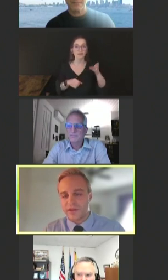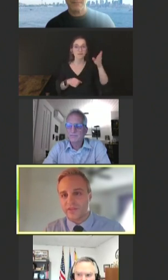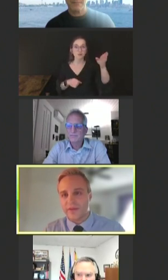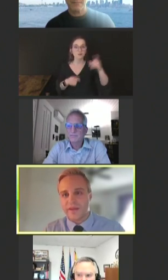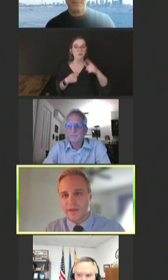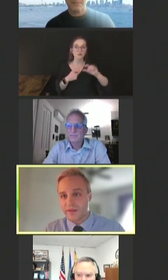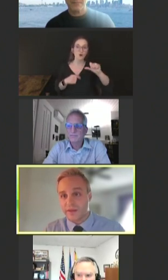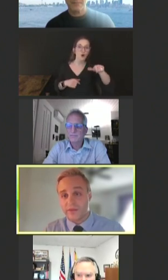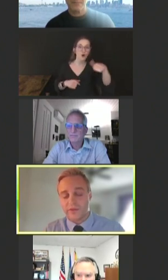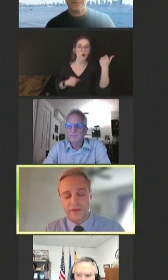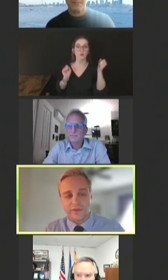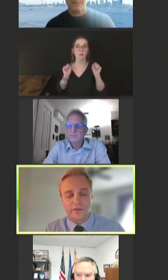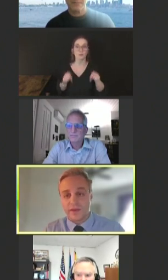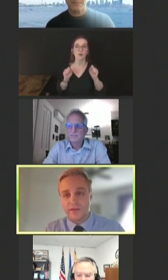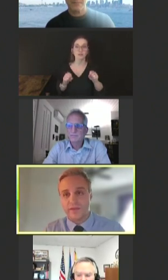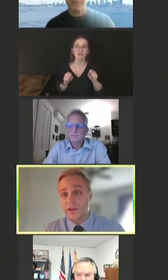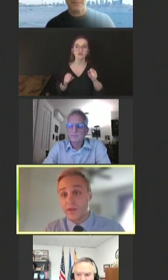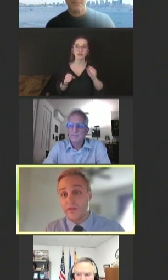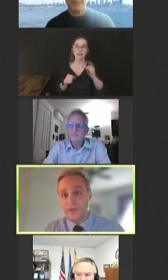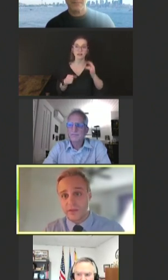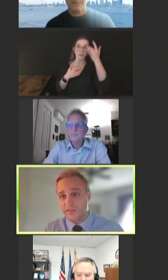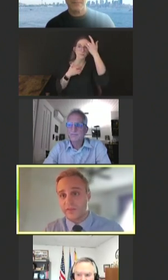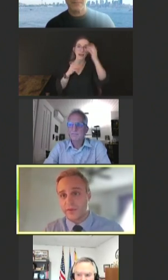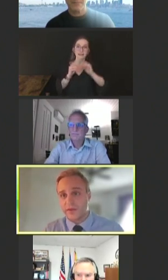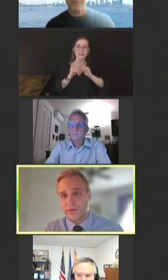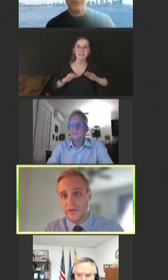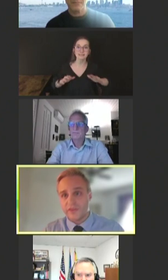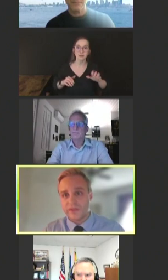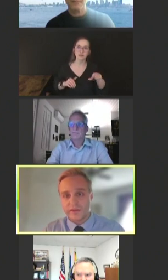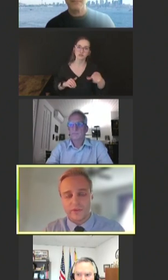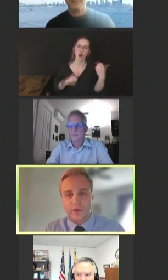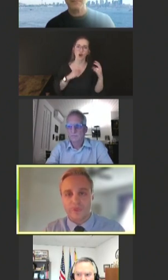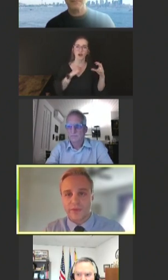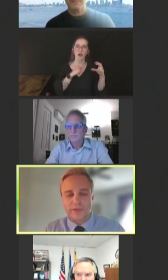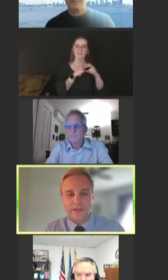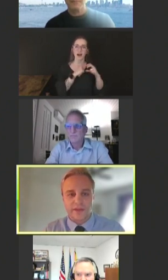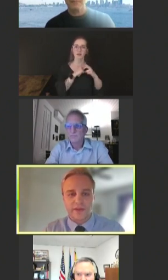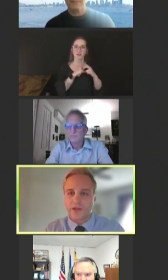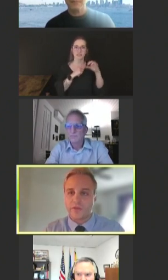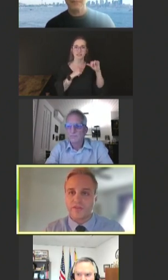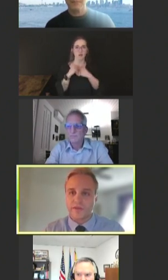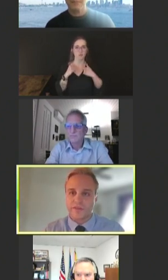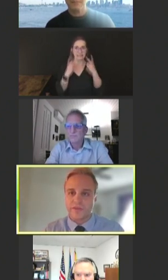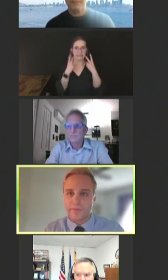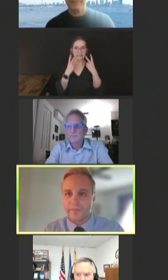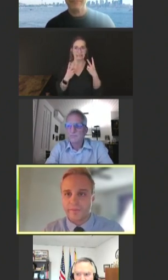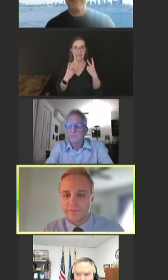potential pandemics and other viral conditions we do see quite frequently post-viral syndrome.